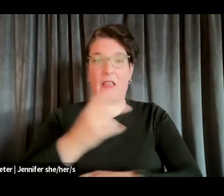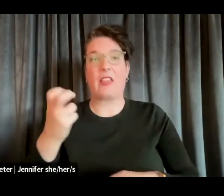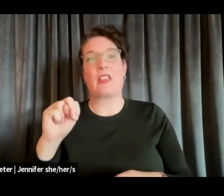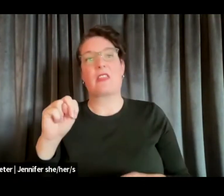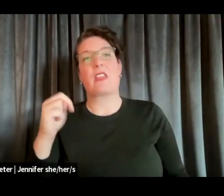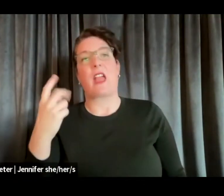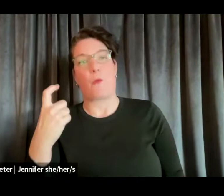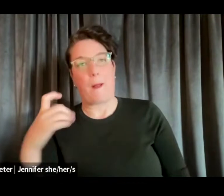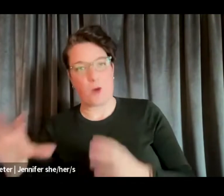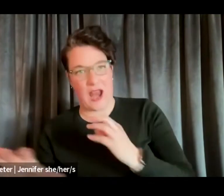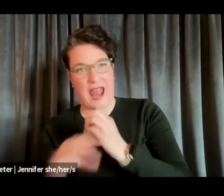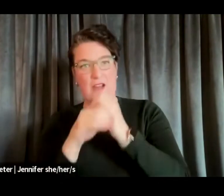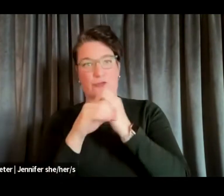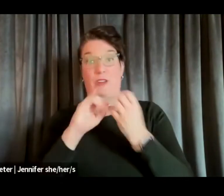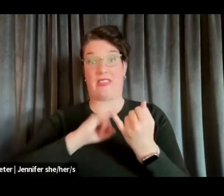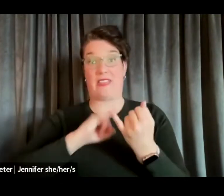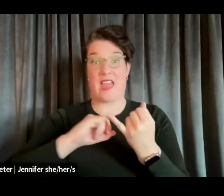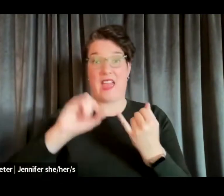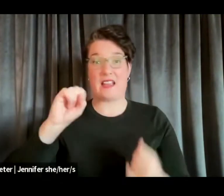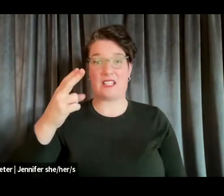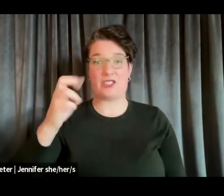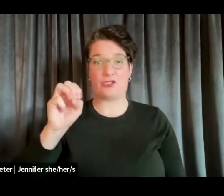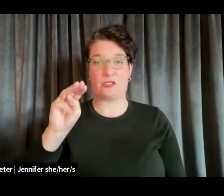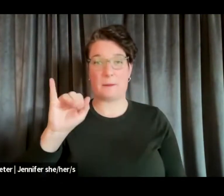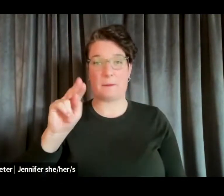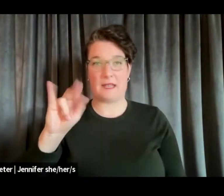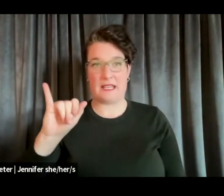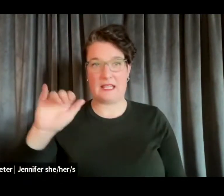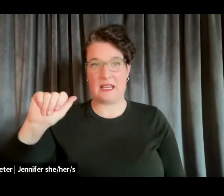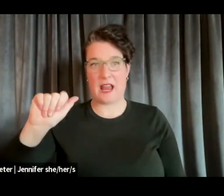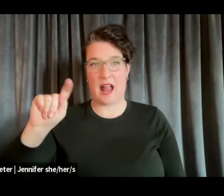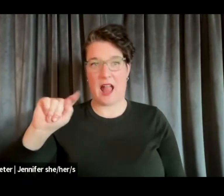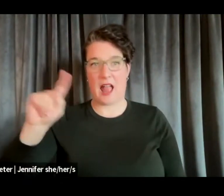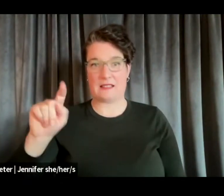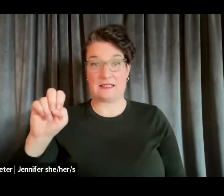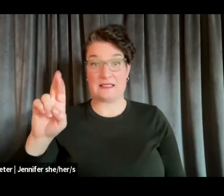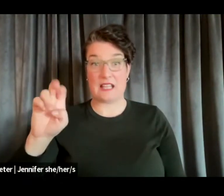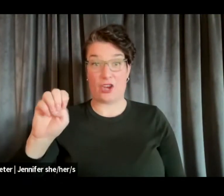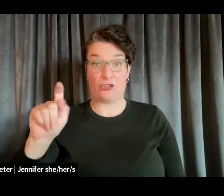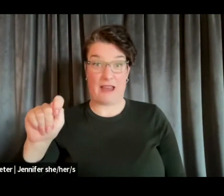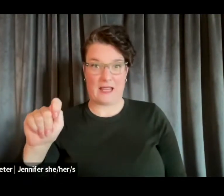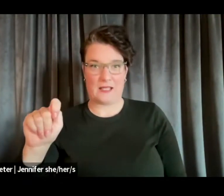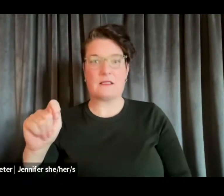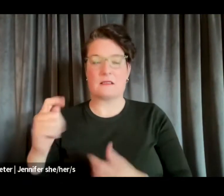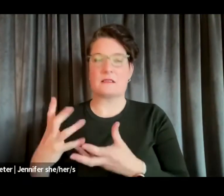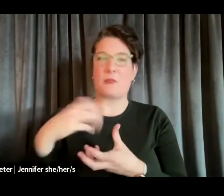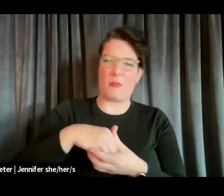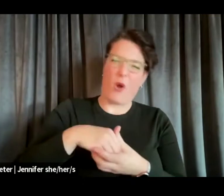Nomy: Day at the end, which is Shemini Atzeret , that is kind of part of Sukkot too.